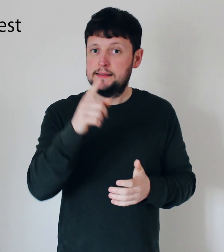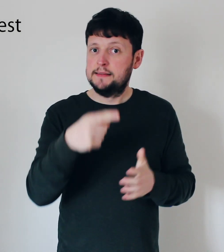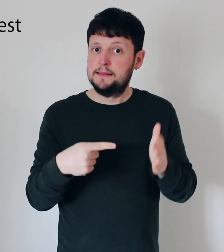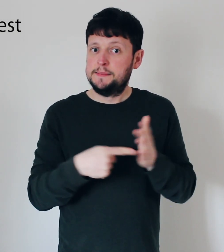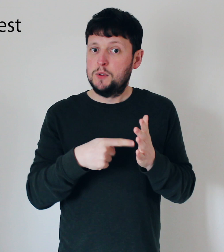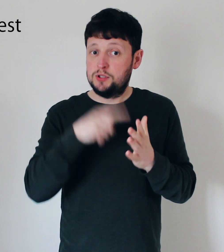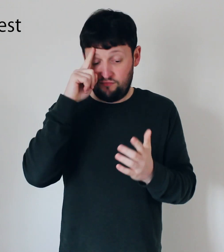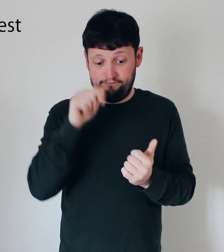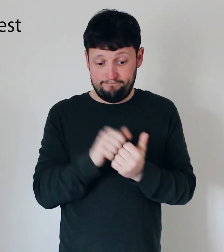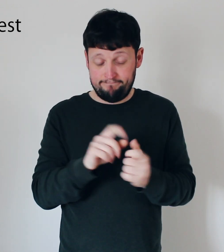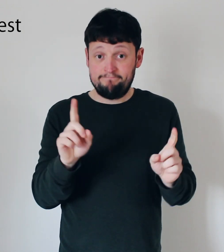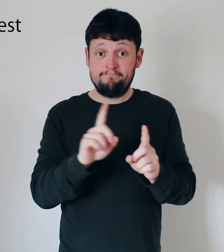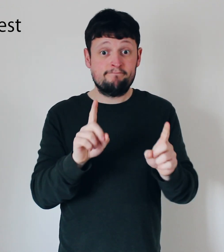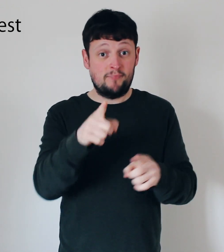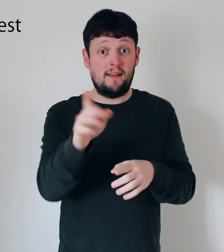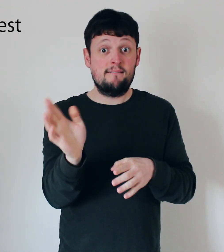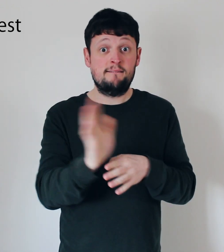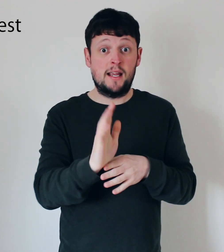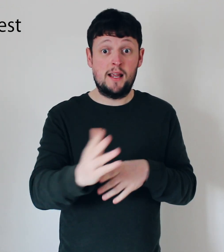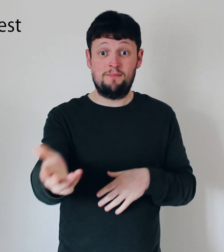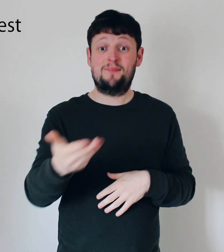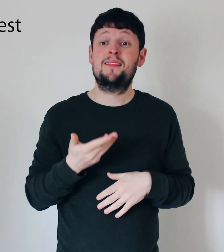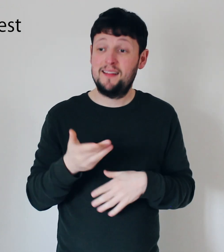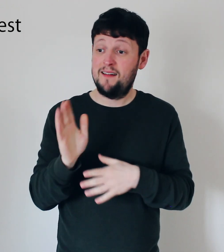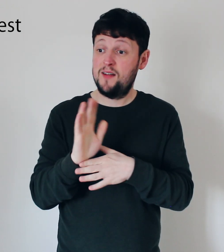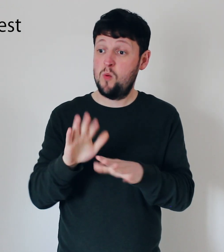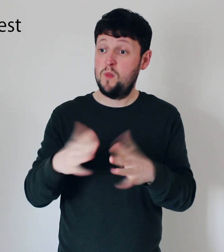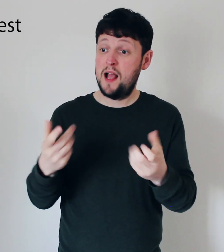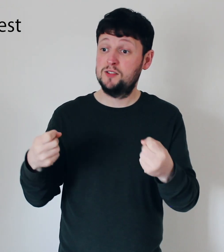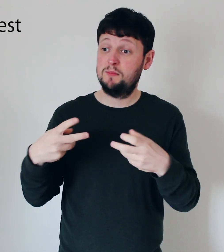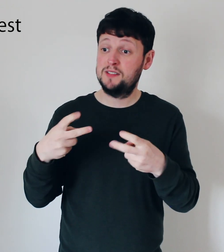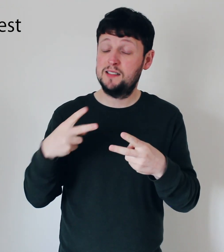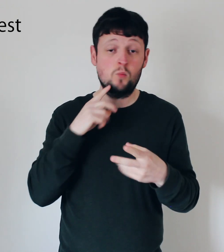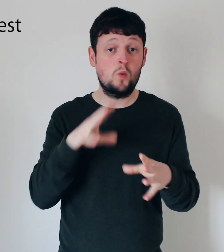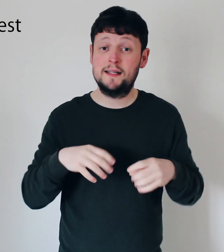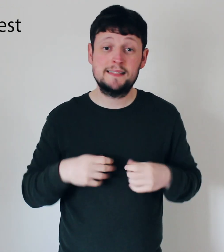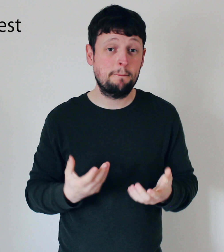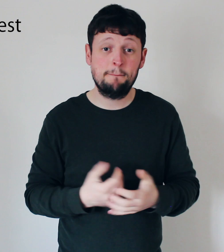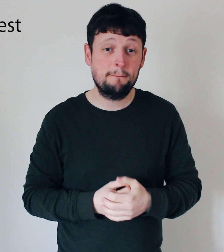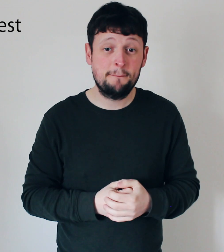It is important to remember that if your film is submitted without subtitles, it will not be accepted.